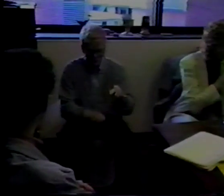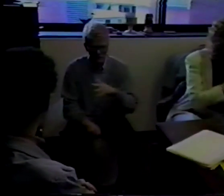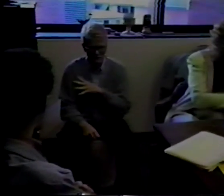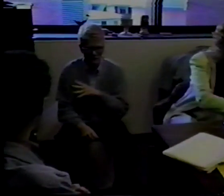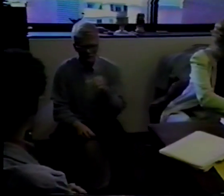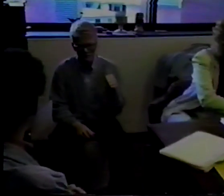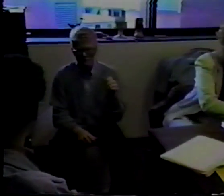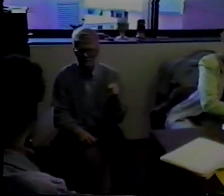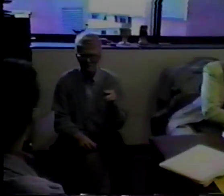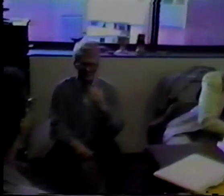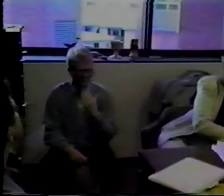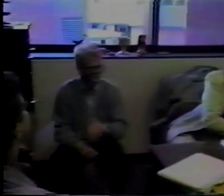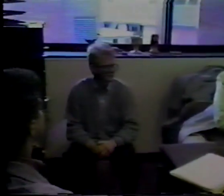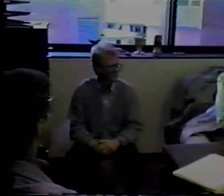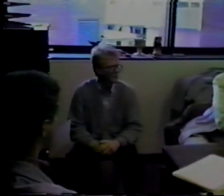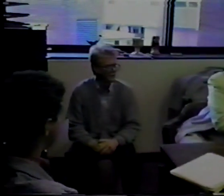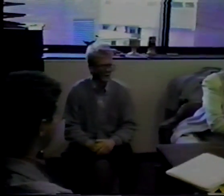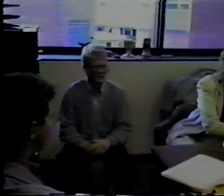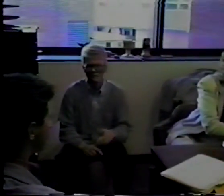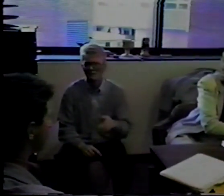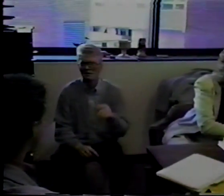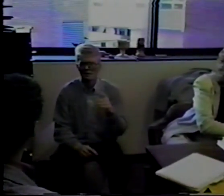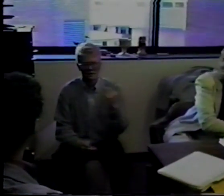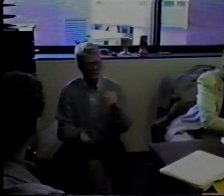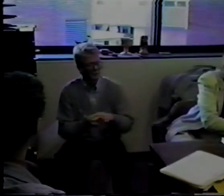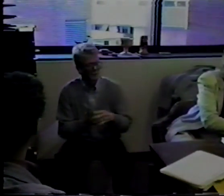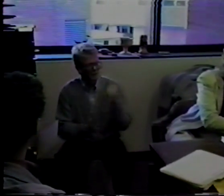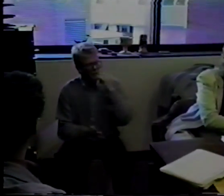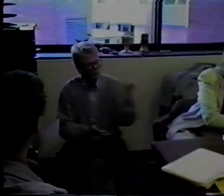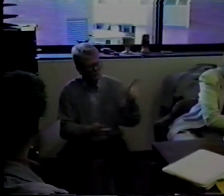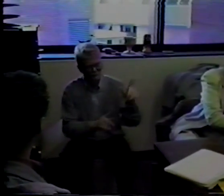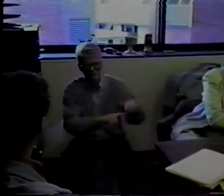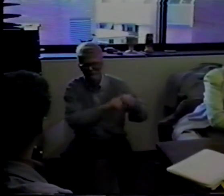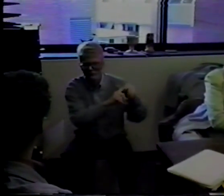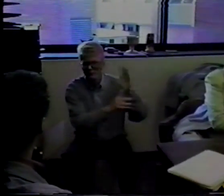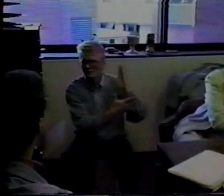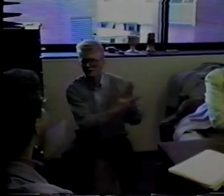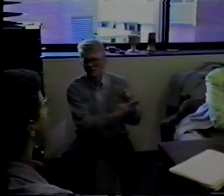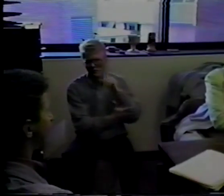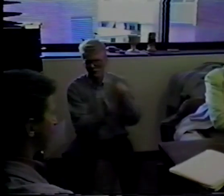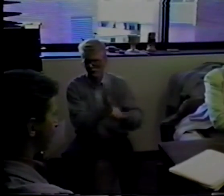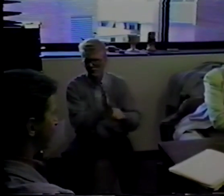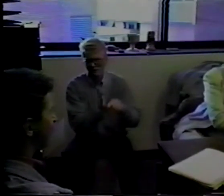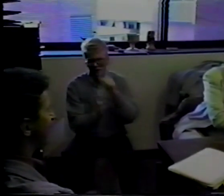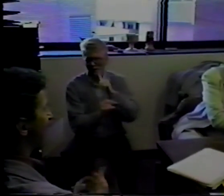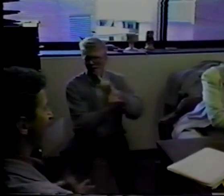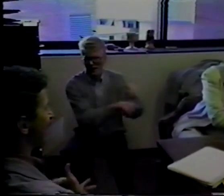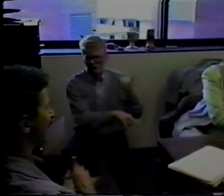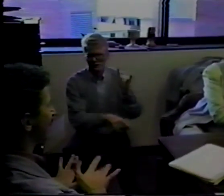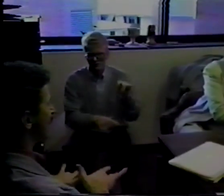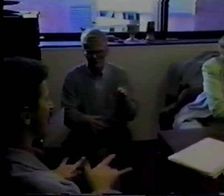Bye. I won't answer the phone again.